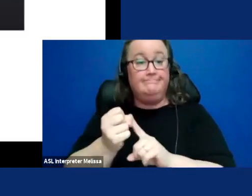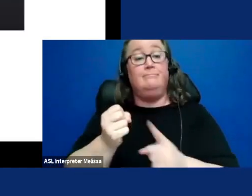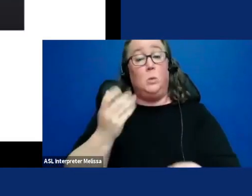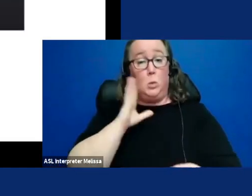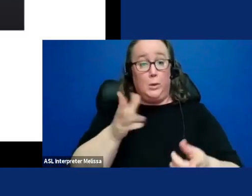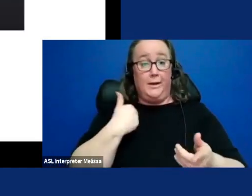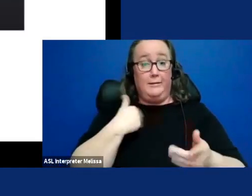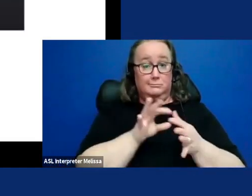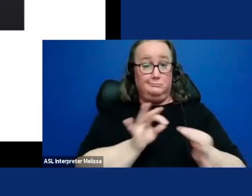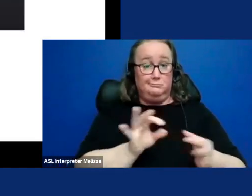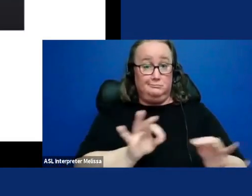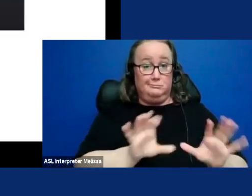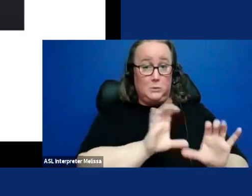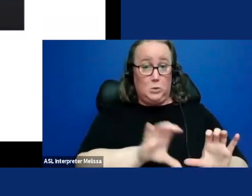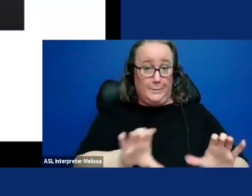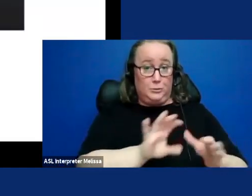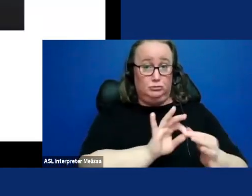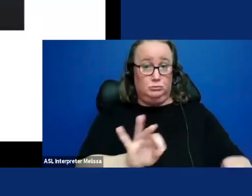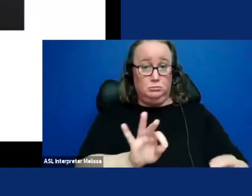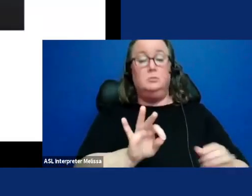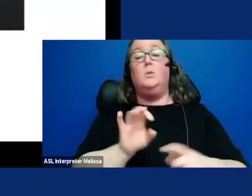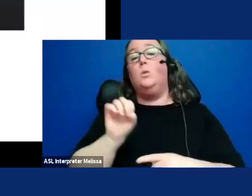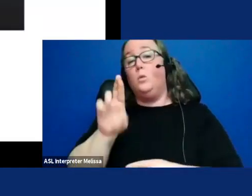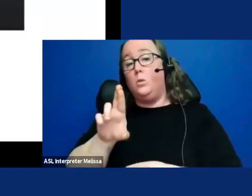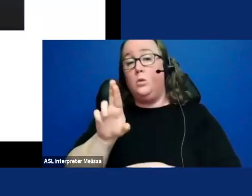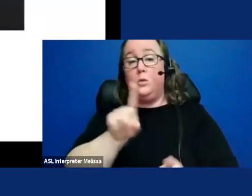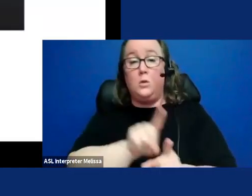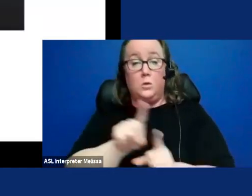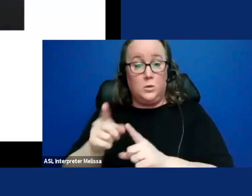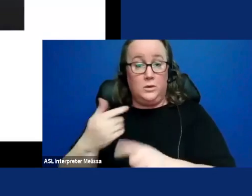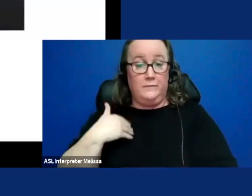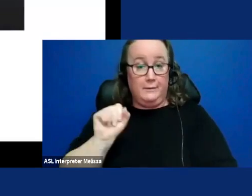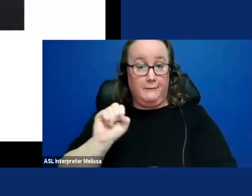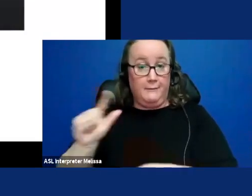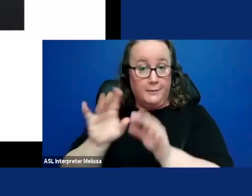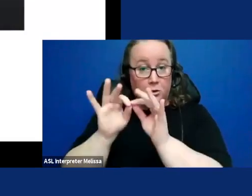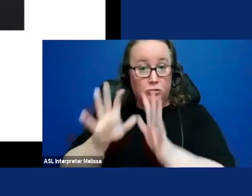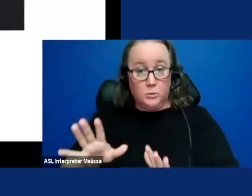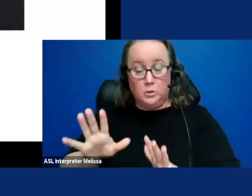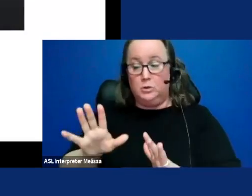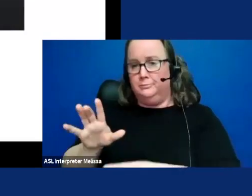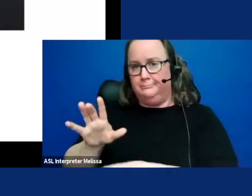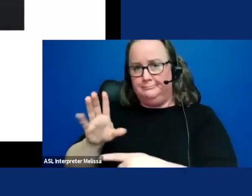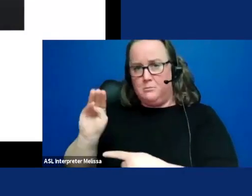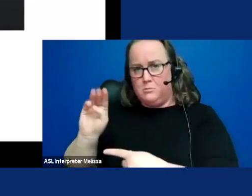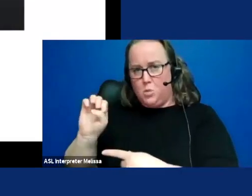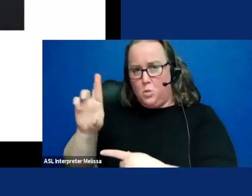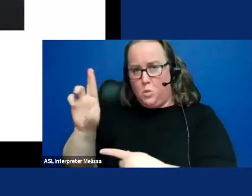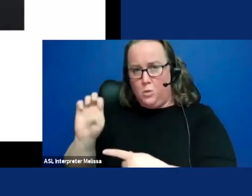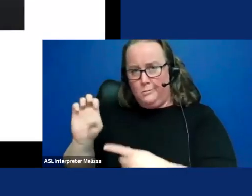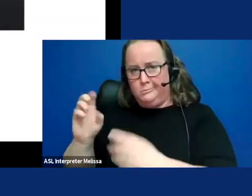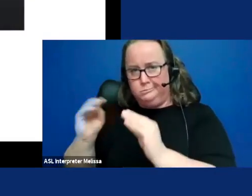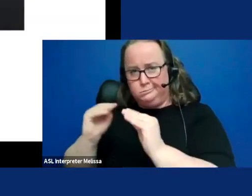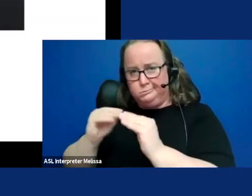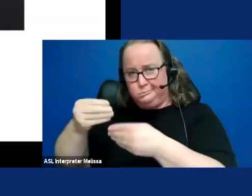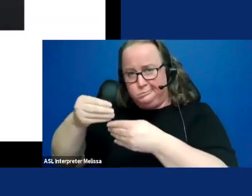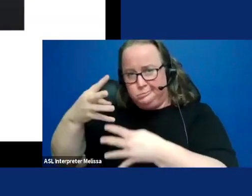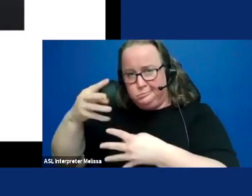And if you need sign language interpretation, you can find it under the More tab.